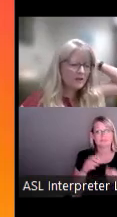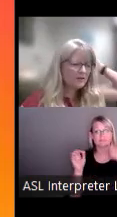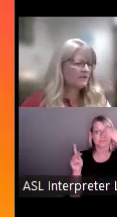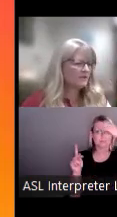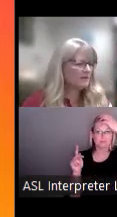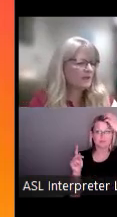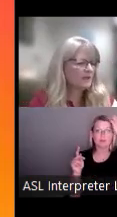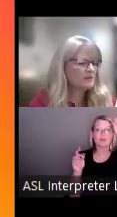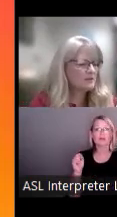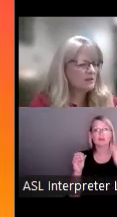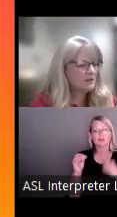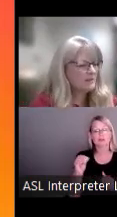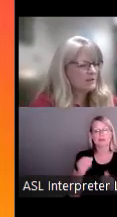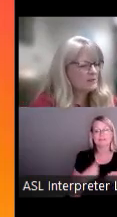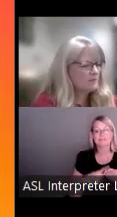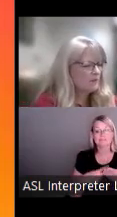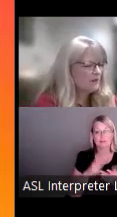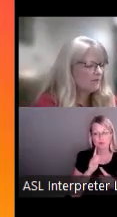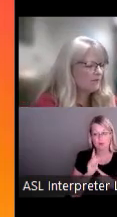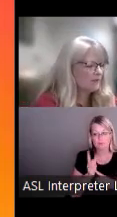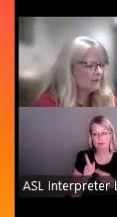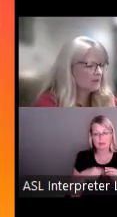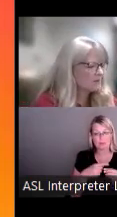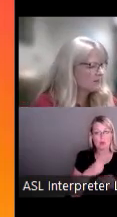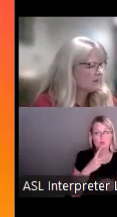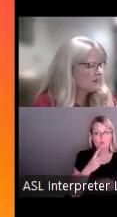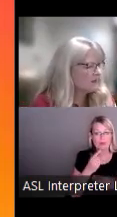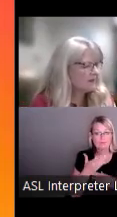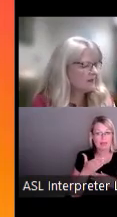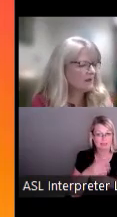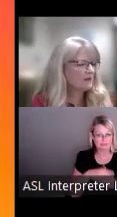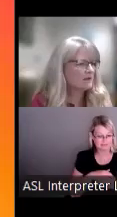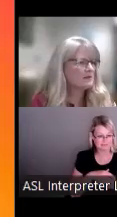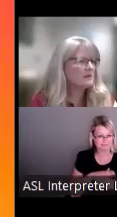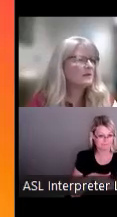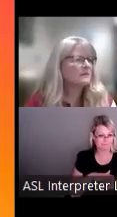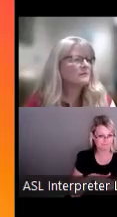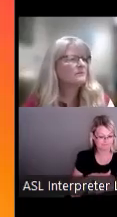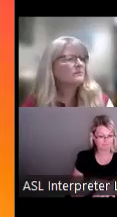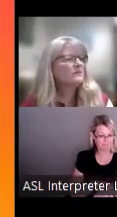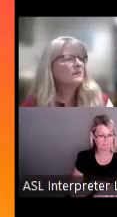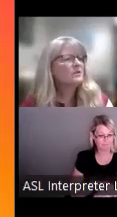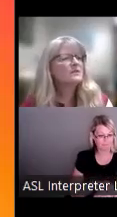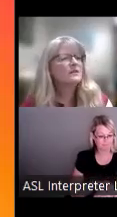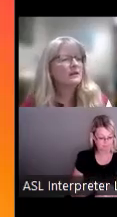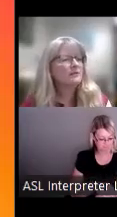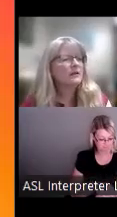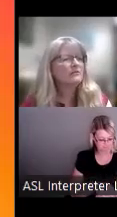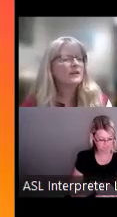talk for a minute about some red flags, and there's a lot of red